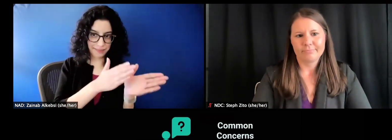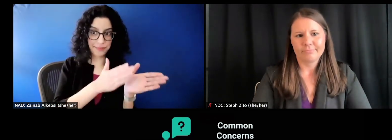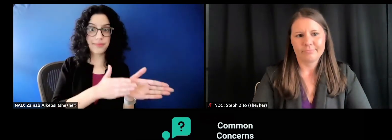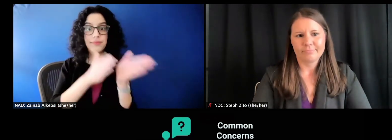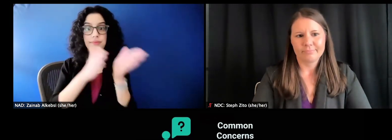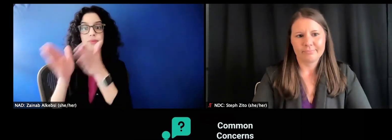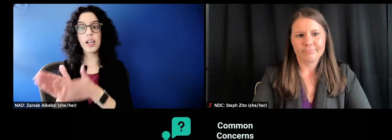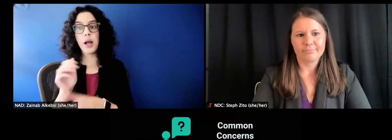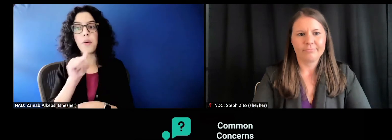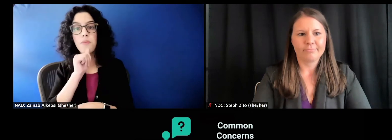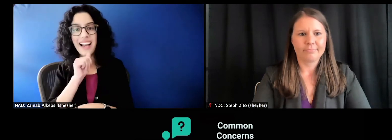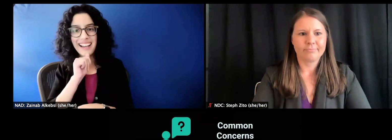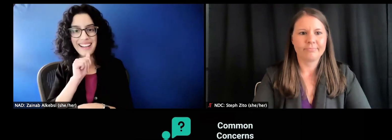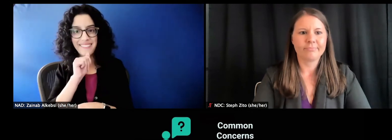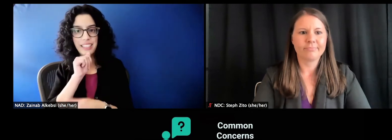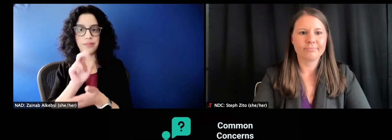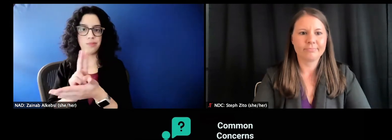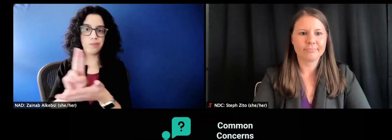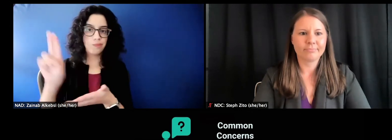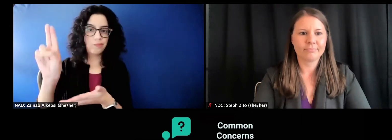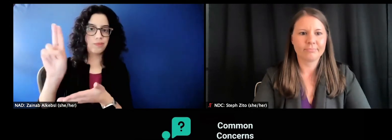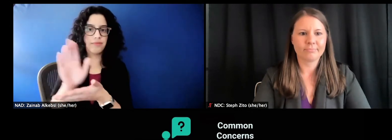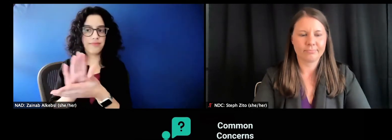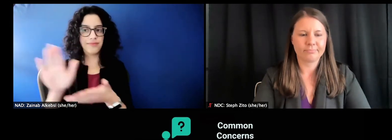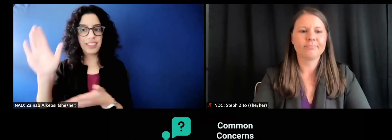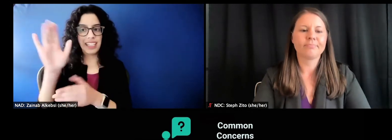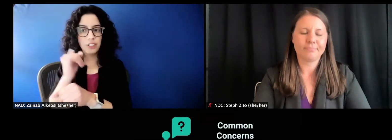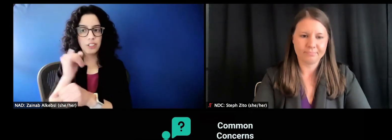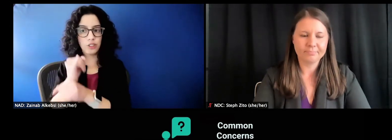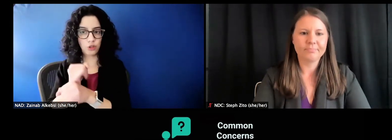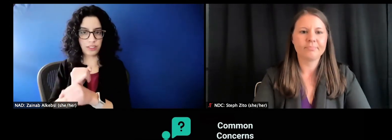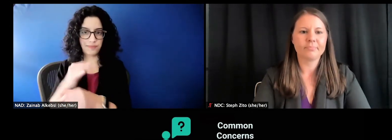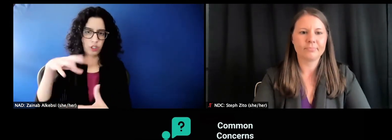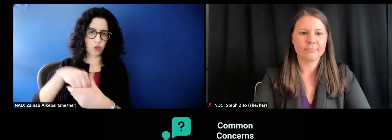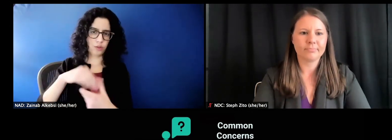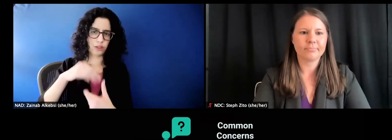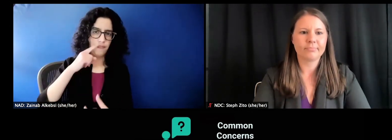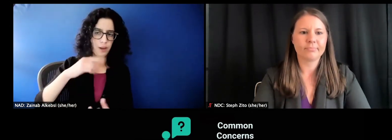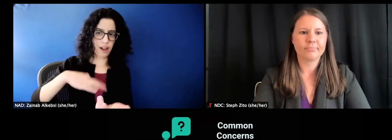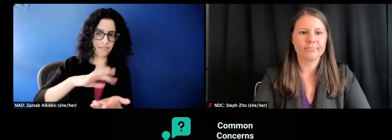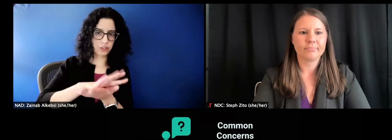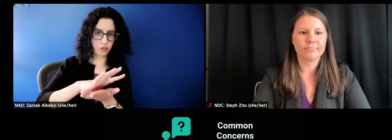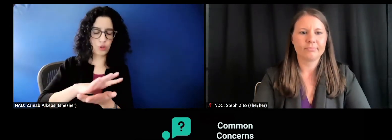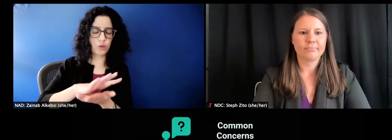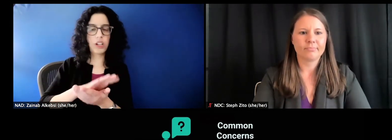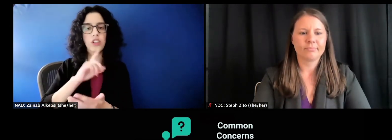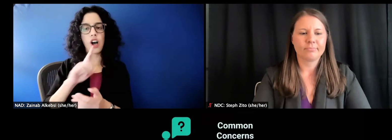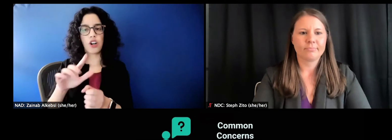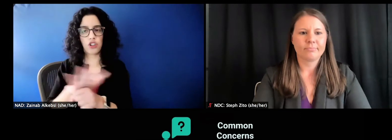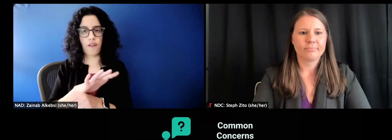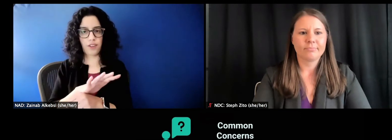Private post-secondary institutions, including for profit schools are covered